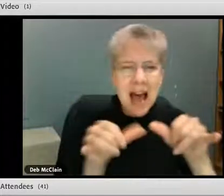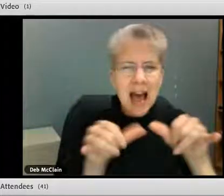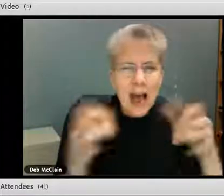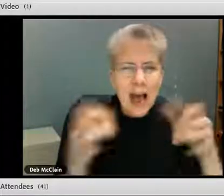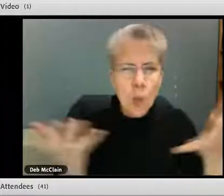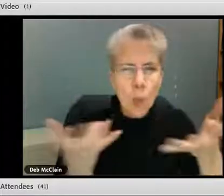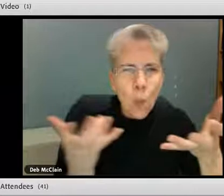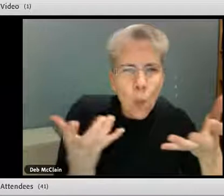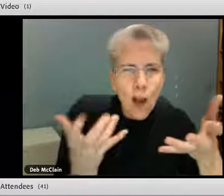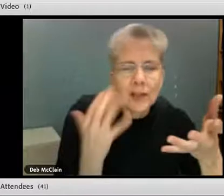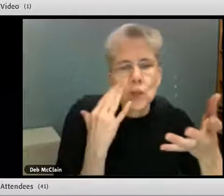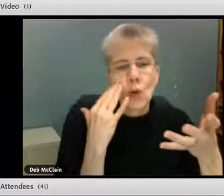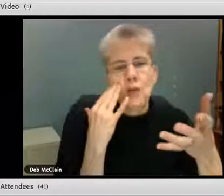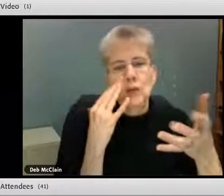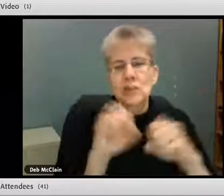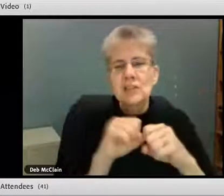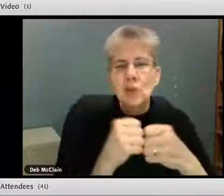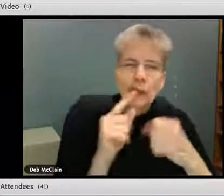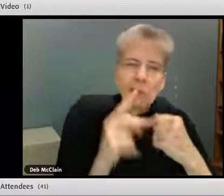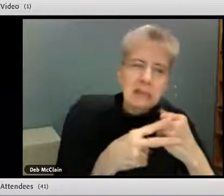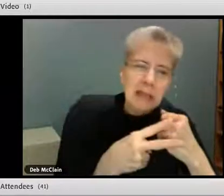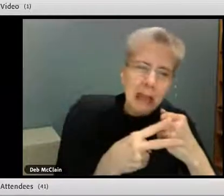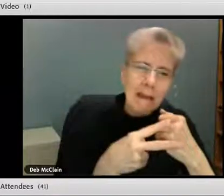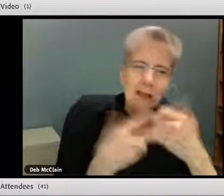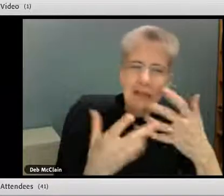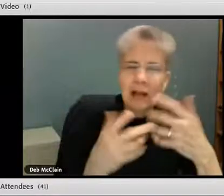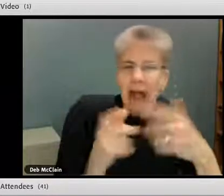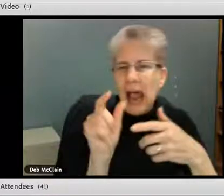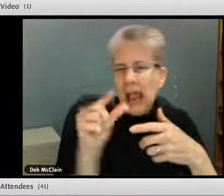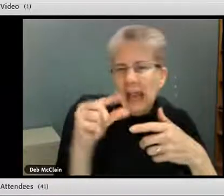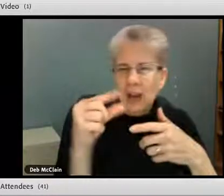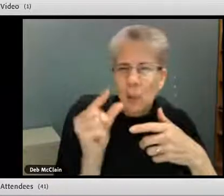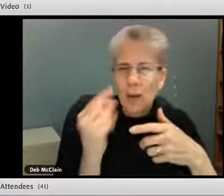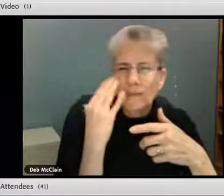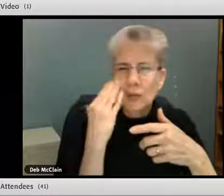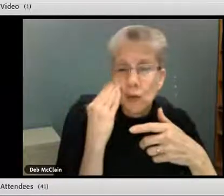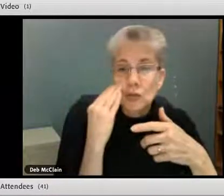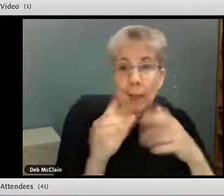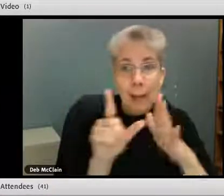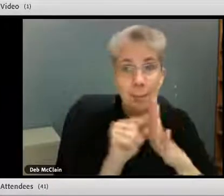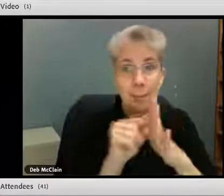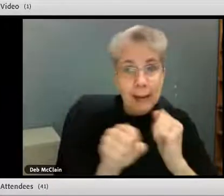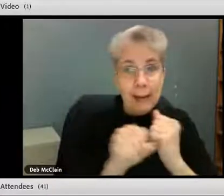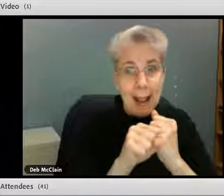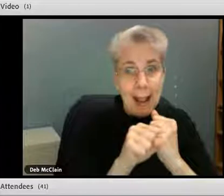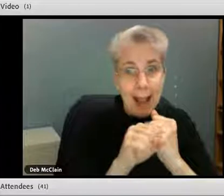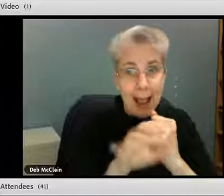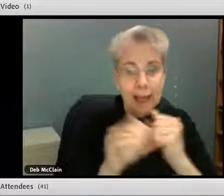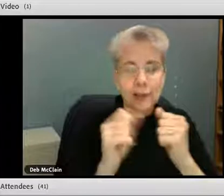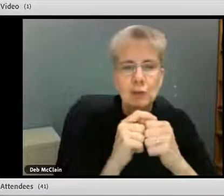you can save a quick little one. If you know it's gonna be a print ad, you can download a large-size image.